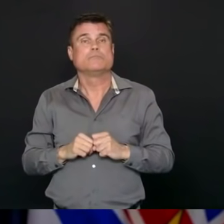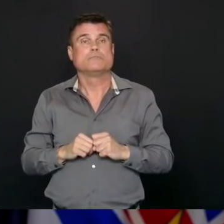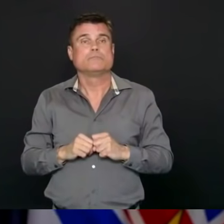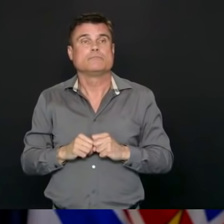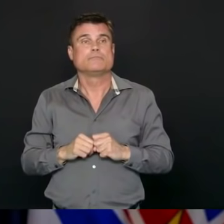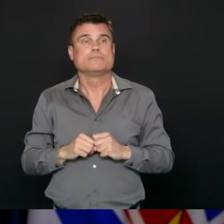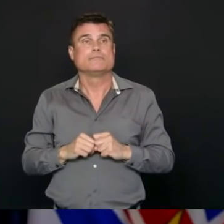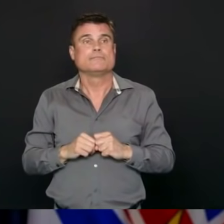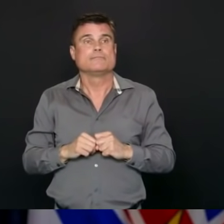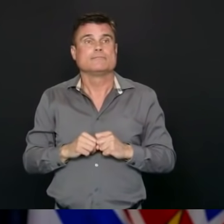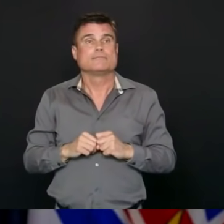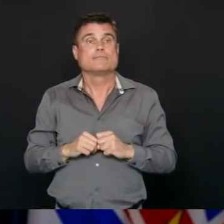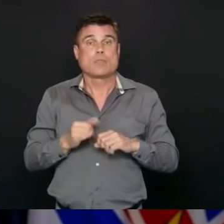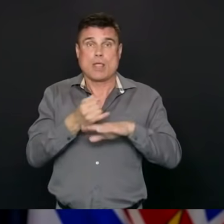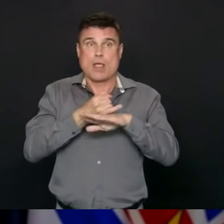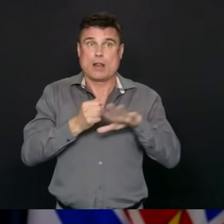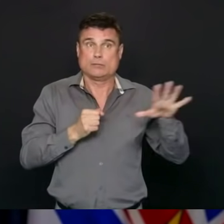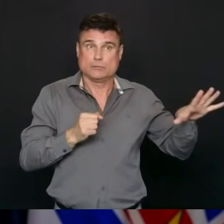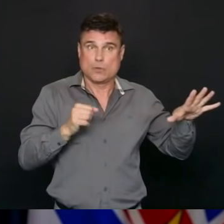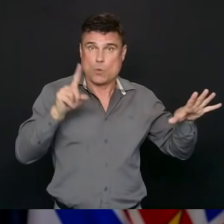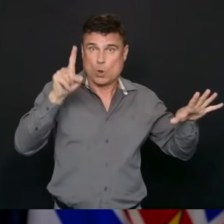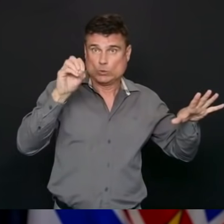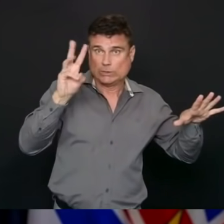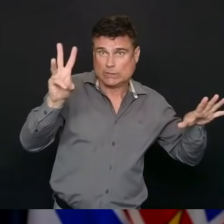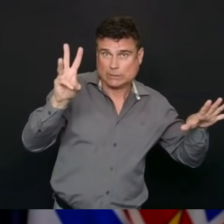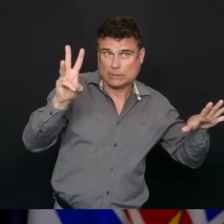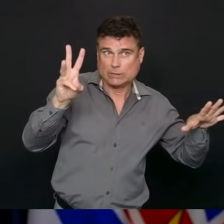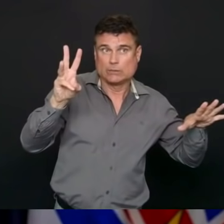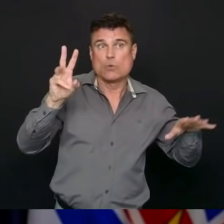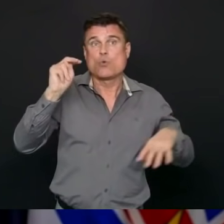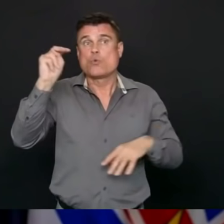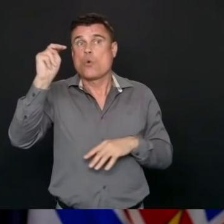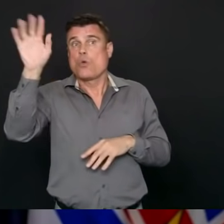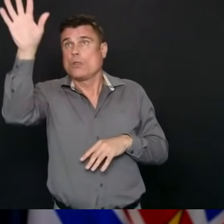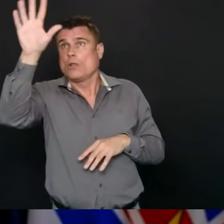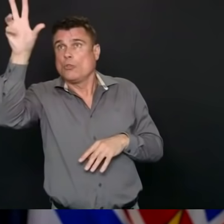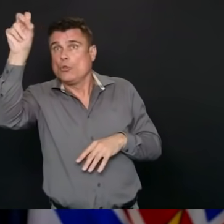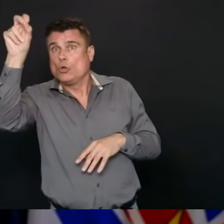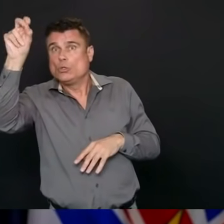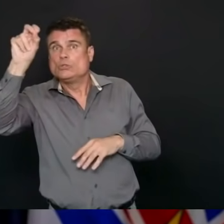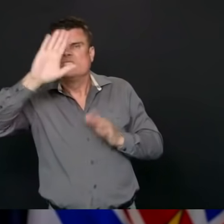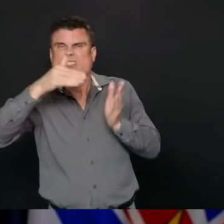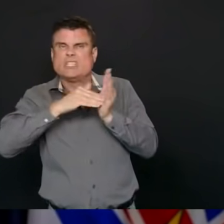including six Providence healthcare sites, 106 in Island Health and 30 and Northern health.